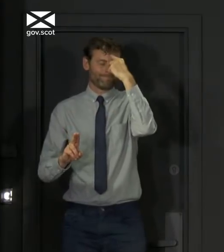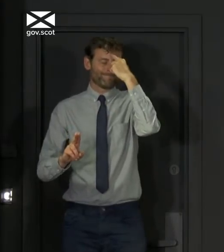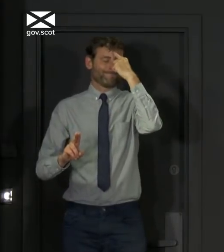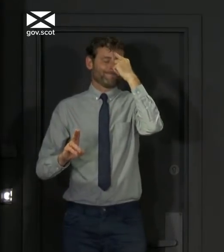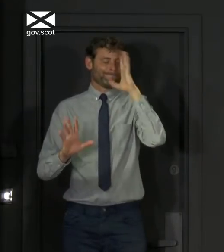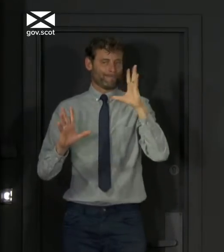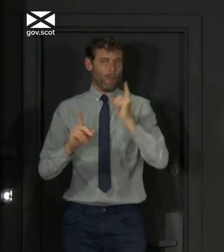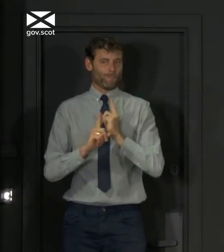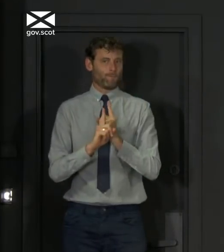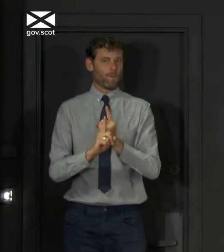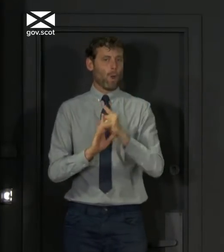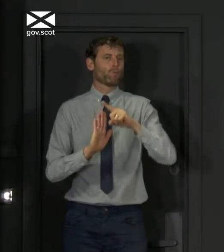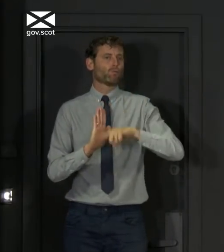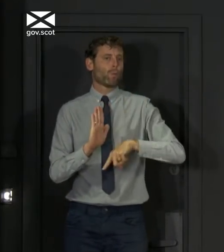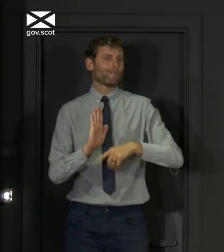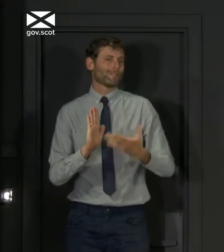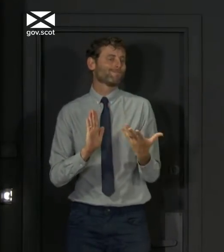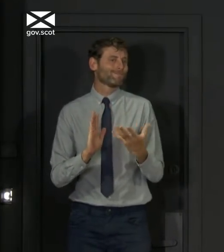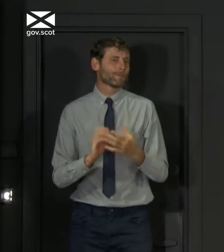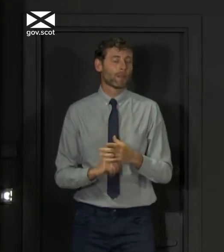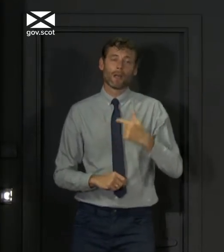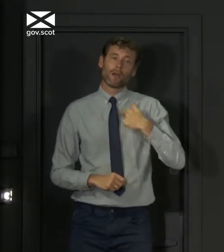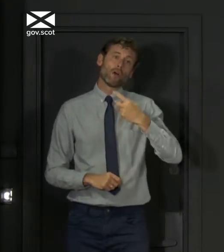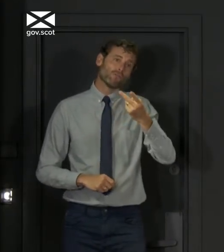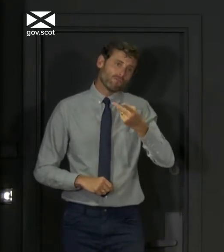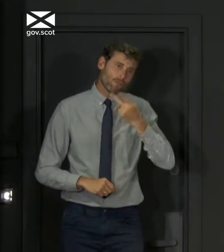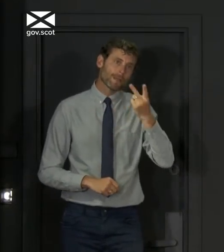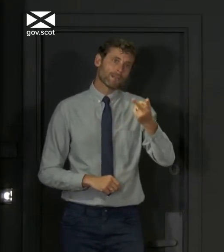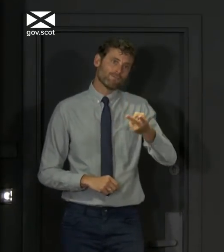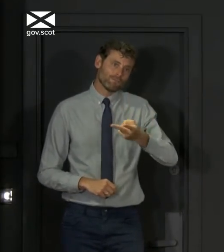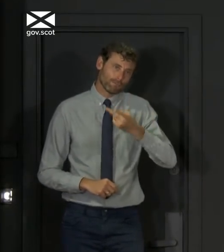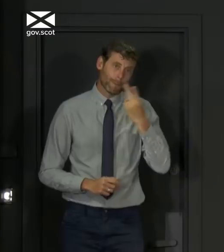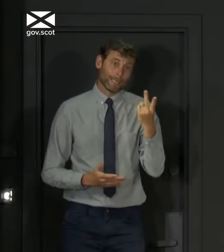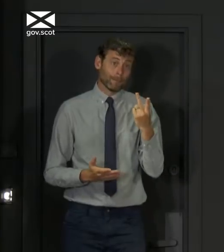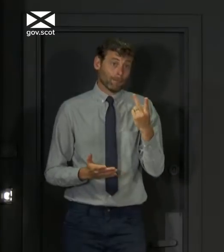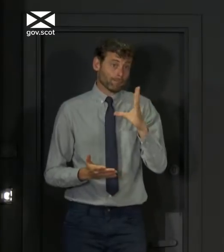You'll keep hearing me say this time and time again, because it's true and it is important